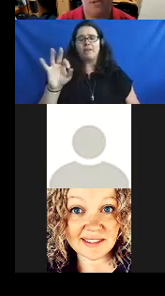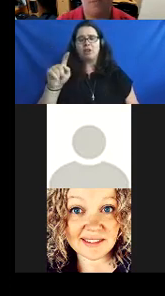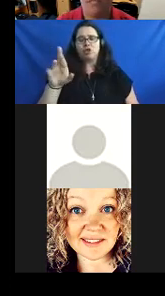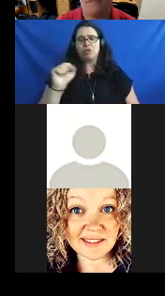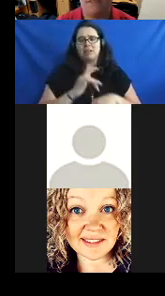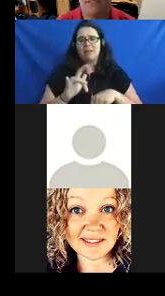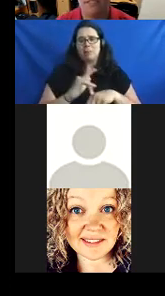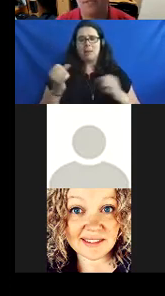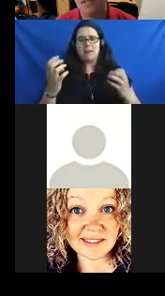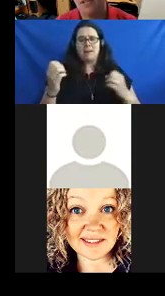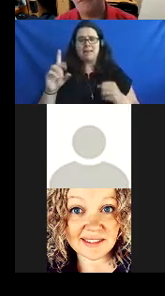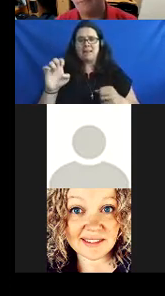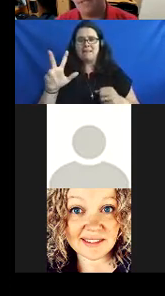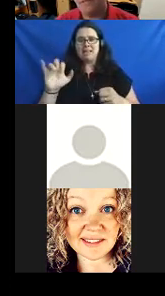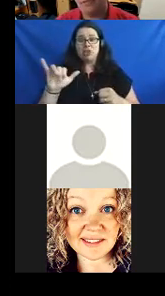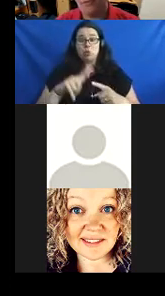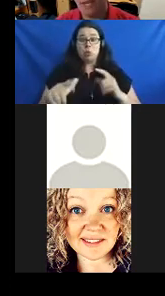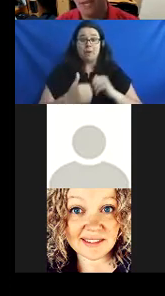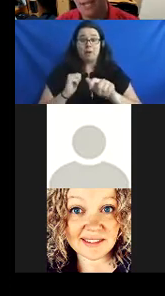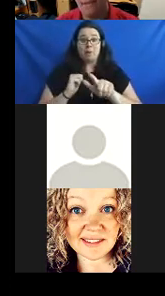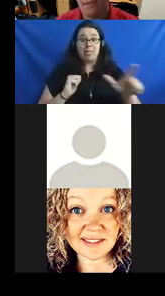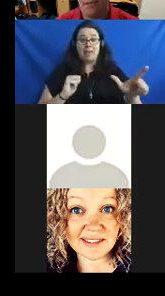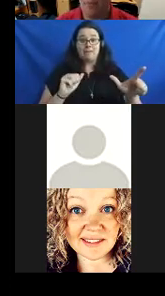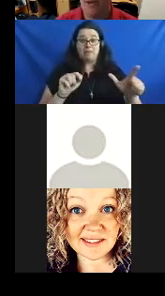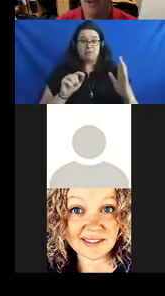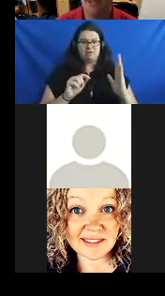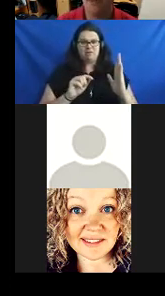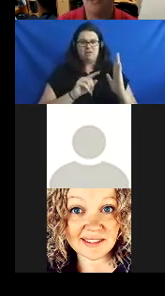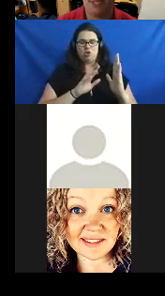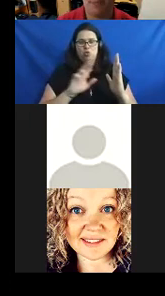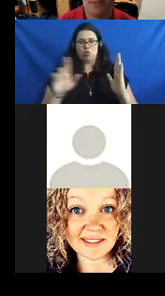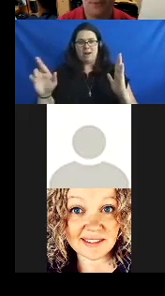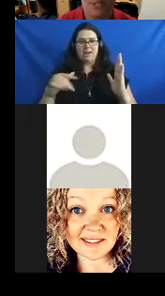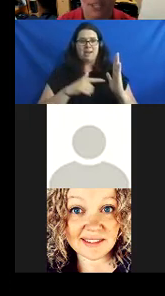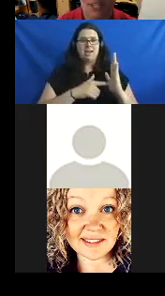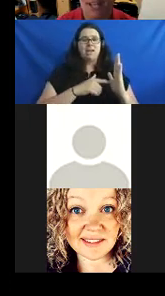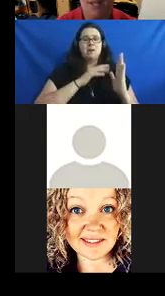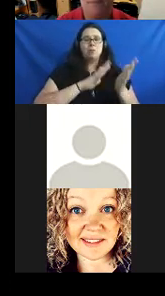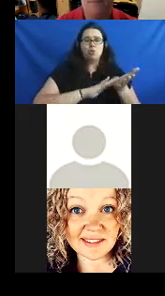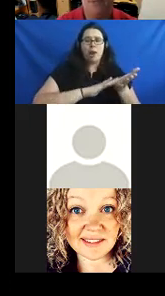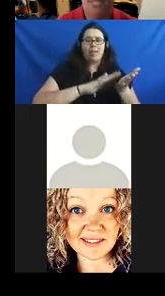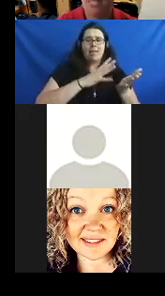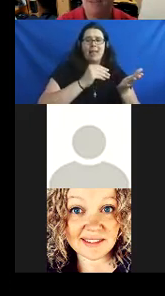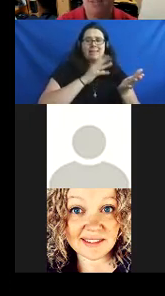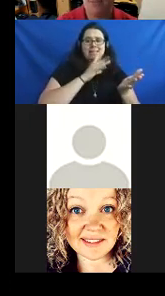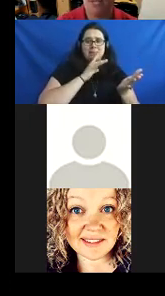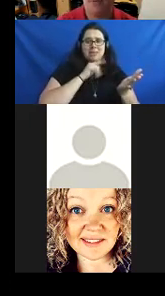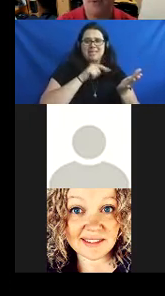THESE DEVICES. FROM LEFT TO RIGHT I HAVE THE BRAILLE AND SPEAK, WHICH REALLY ISN'T AVAILABLE ANYMORE.